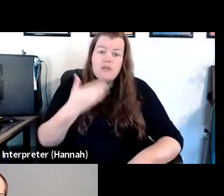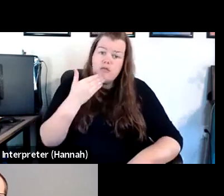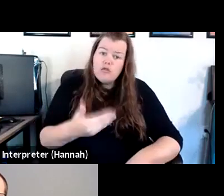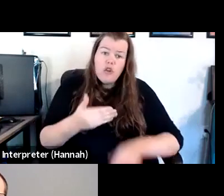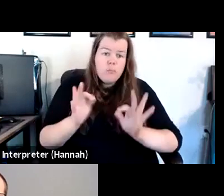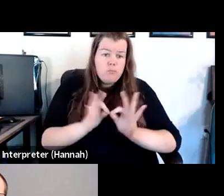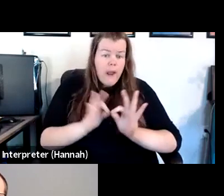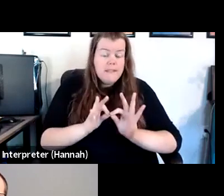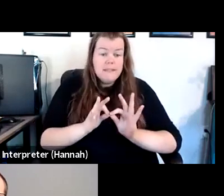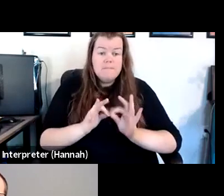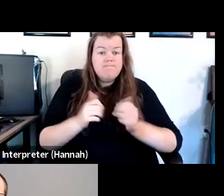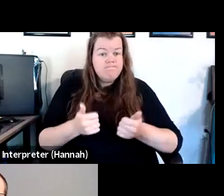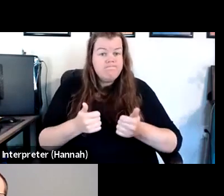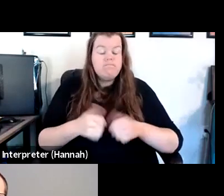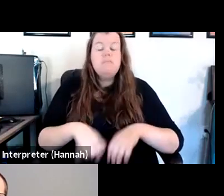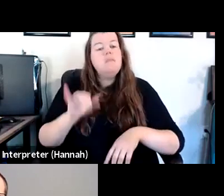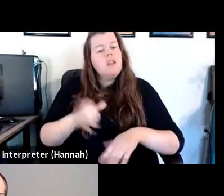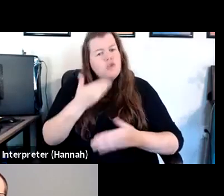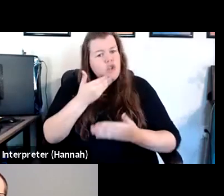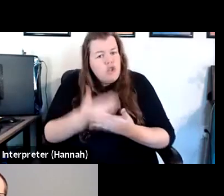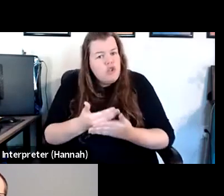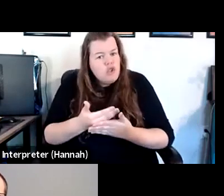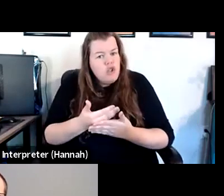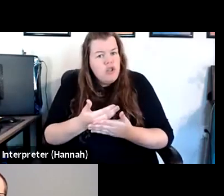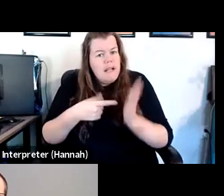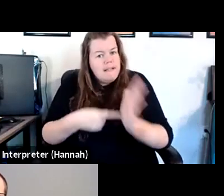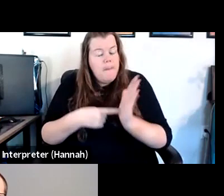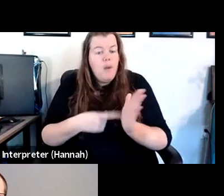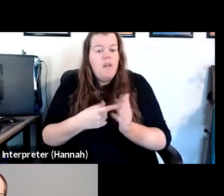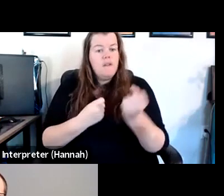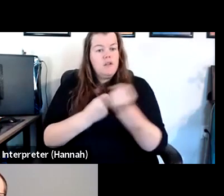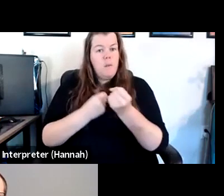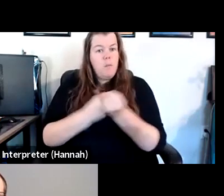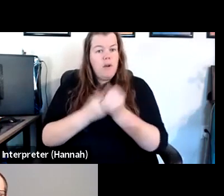This is a great example of supported decision-making. I was supported throughout